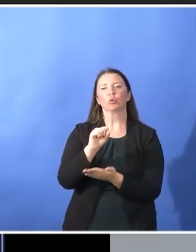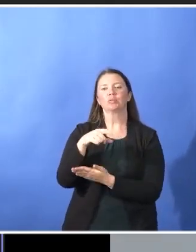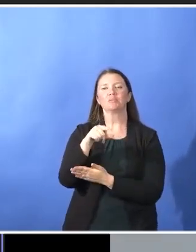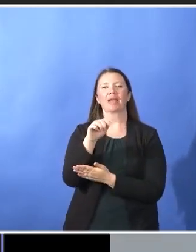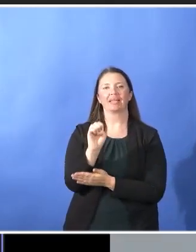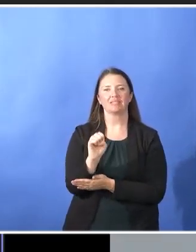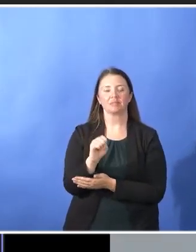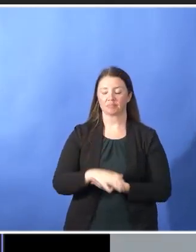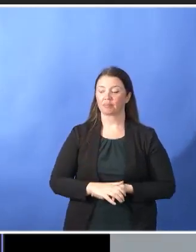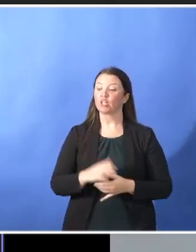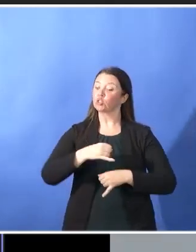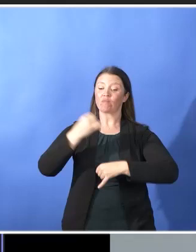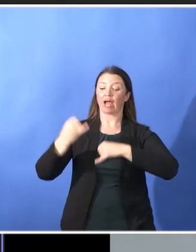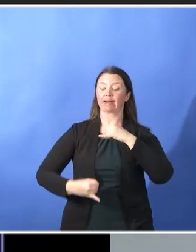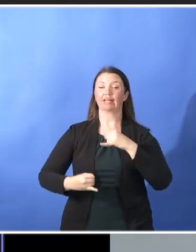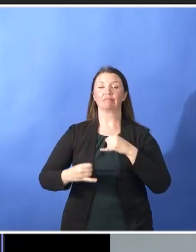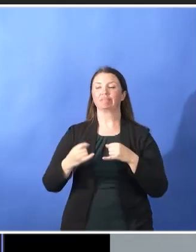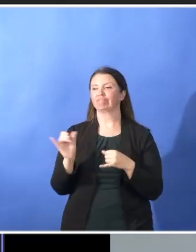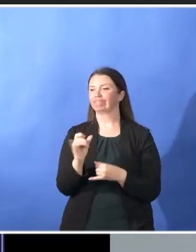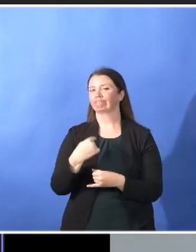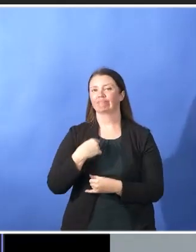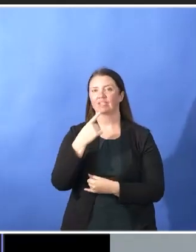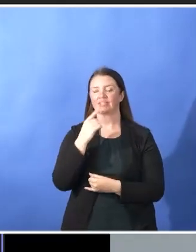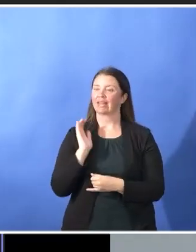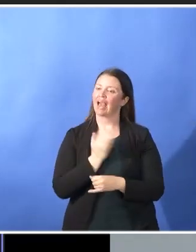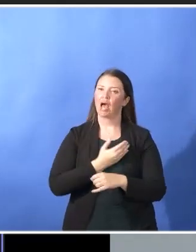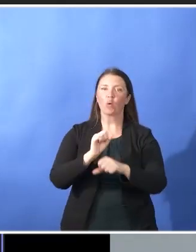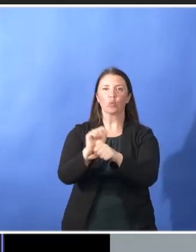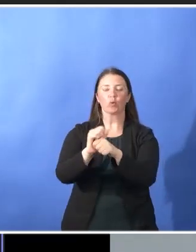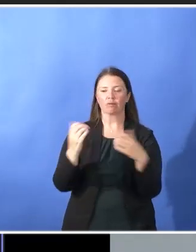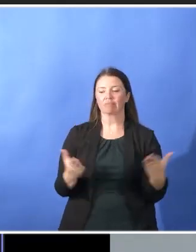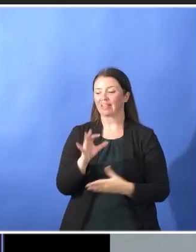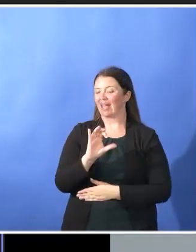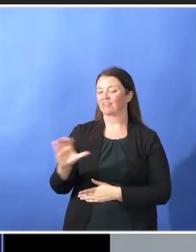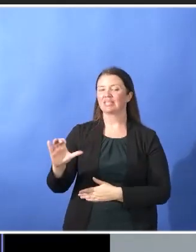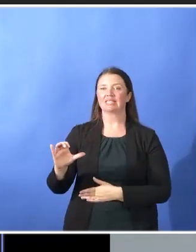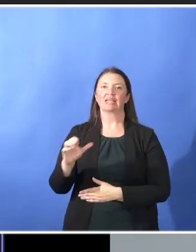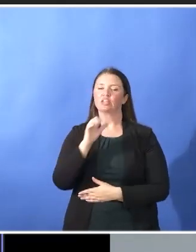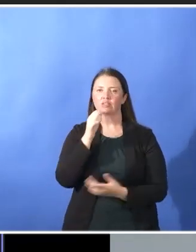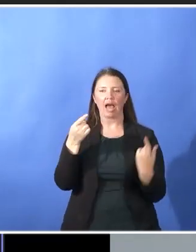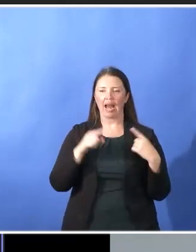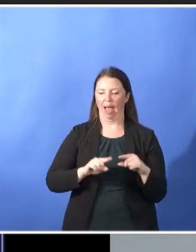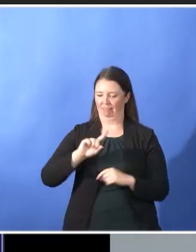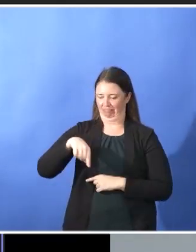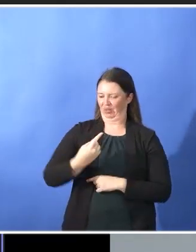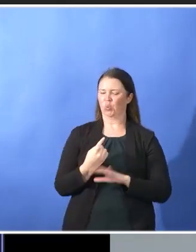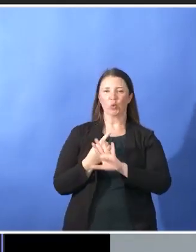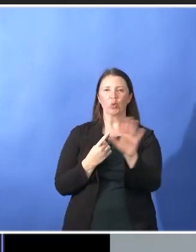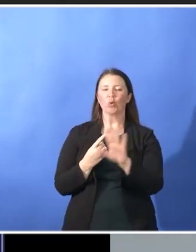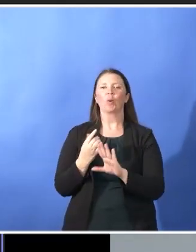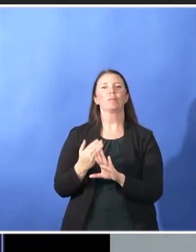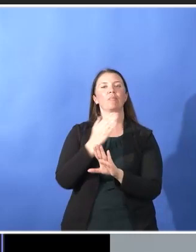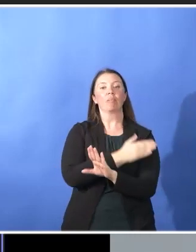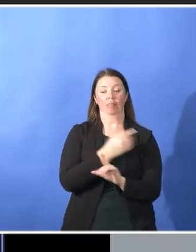OUR EFFORTS AT THE FCC DO NOT EXIST IN A VACUUM.